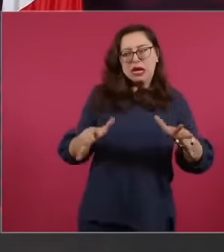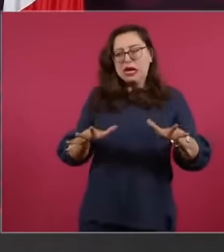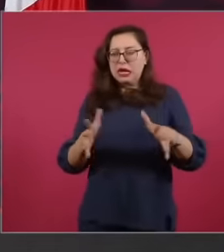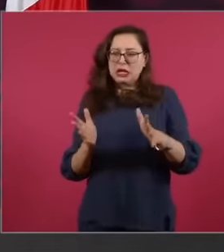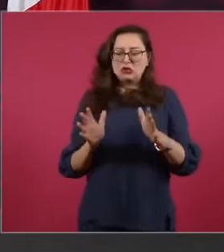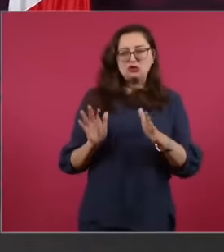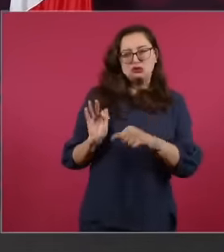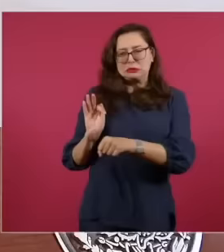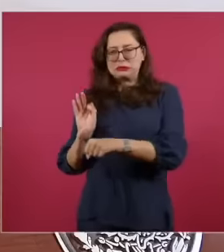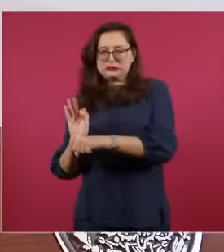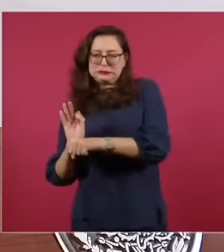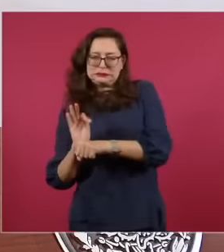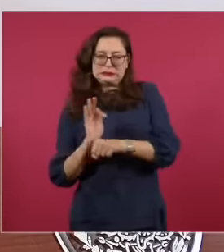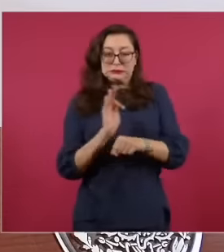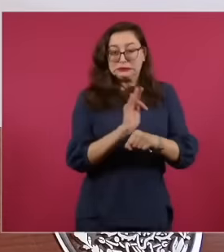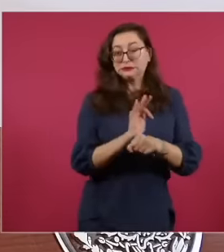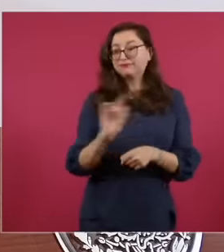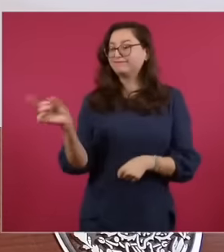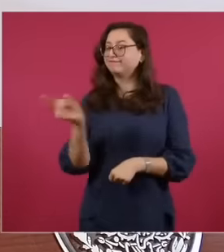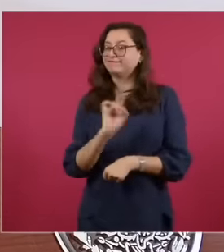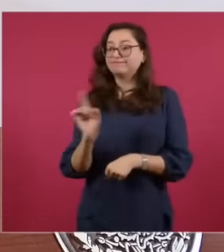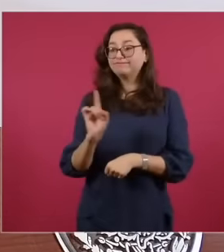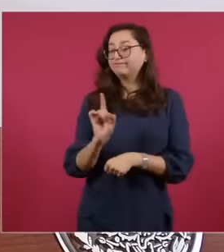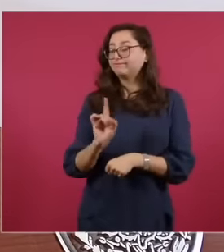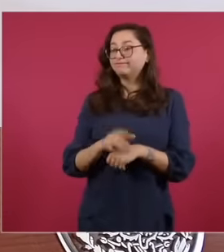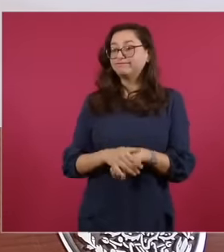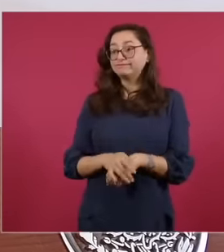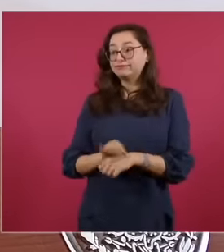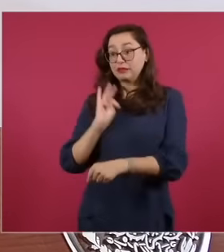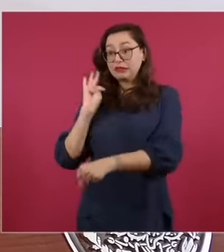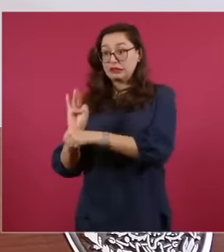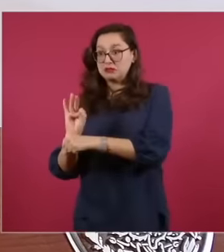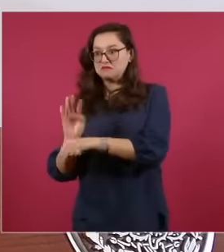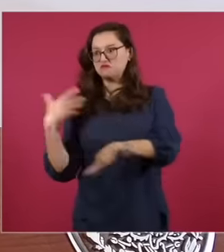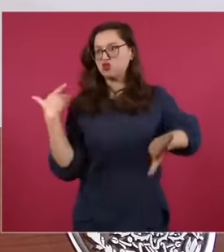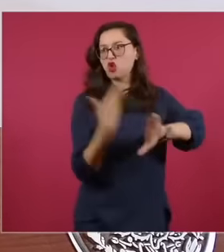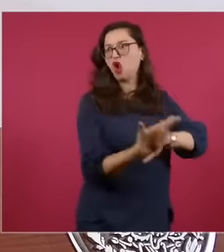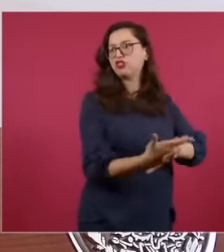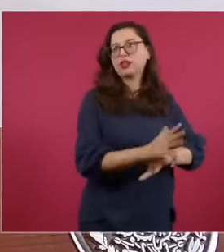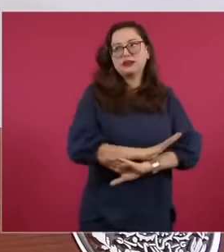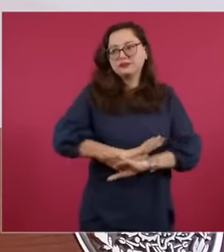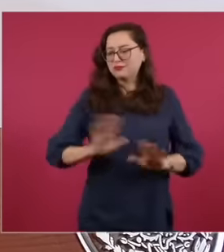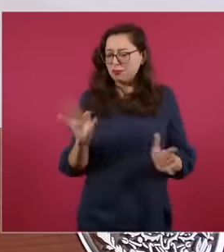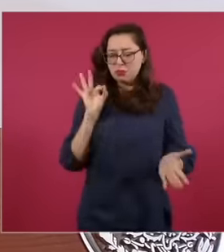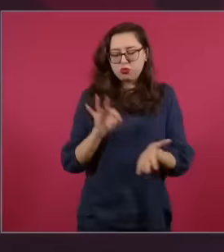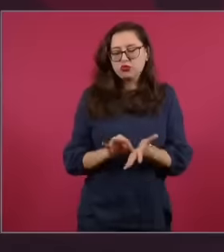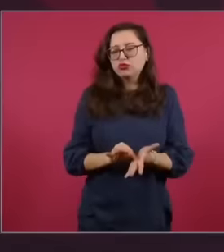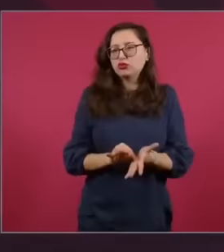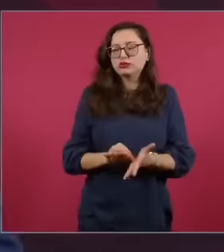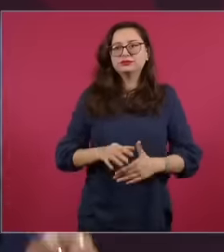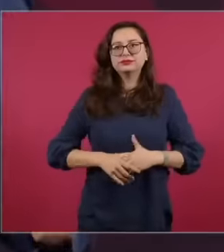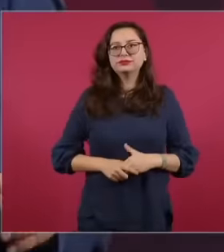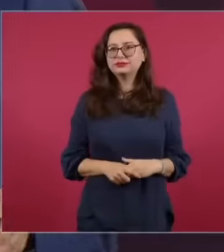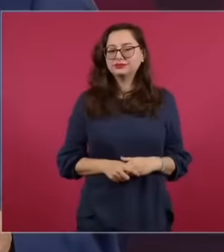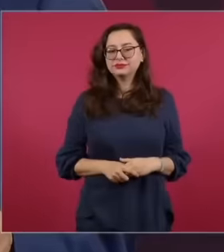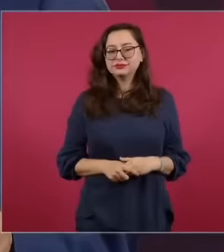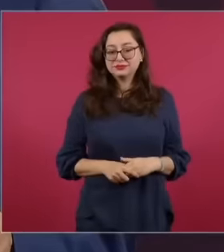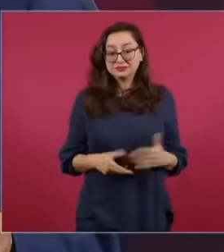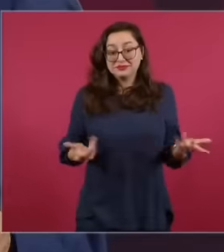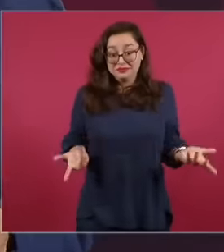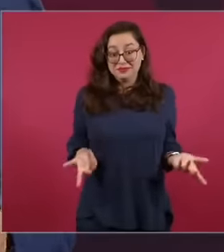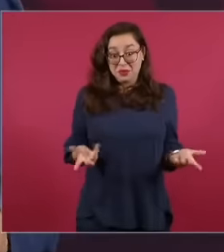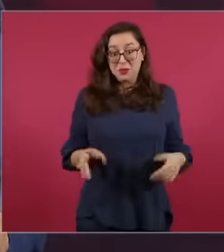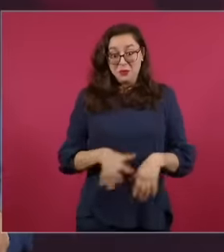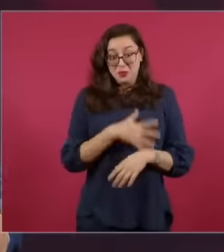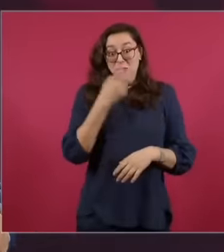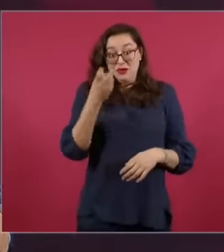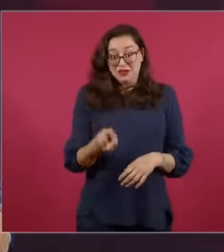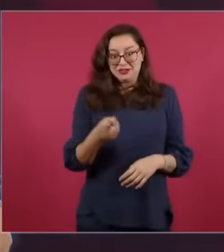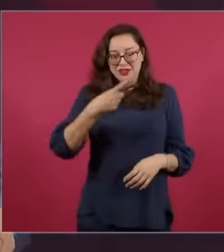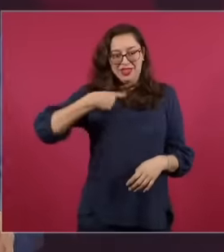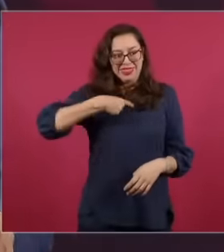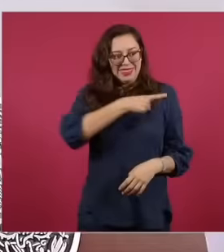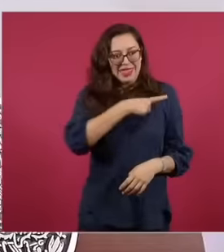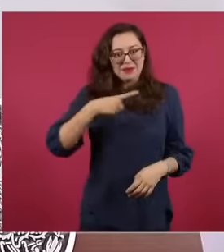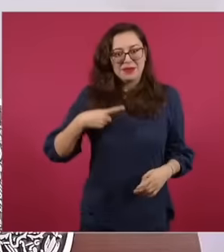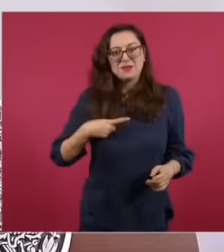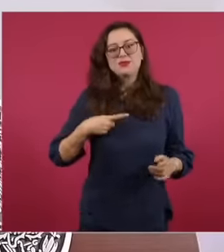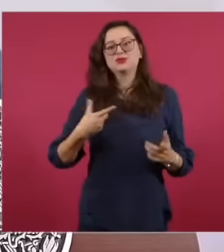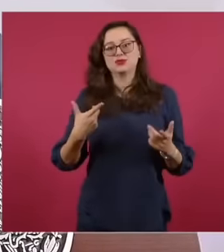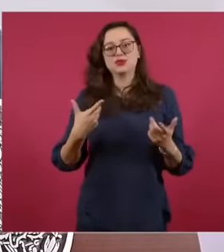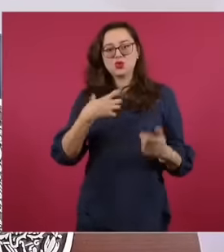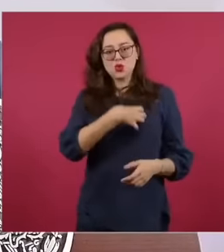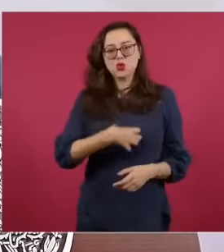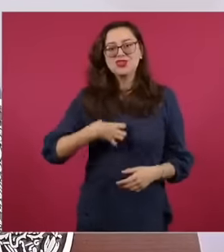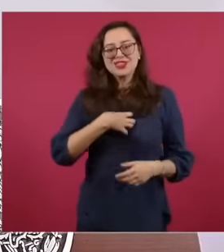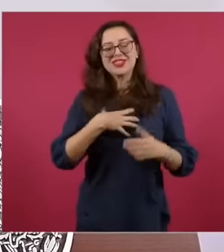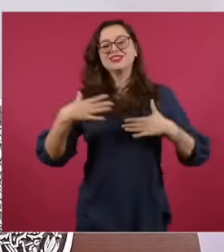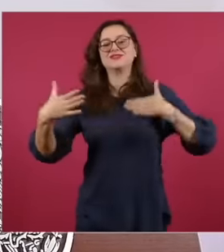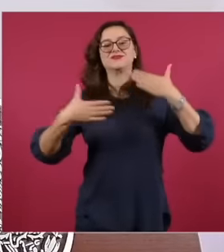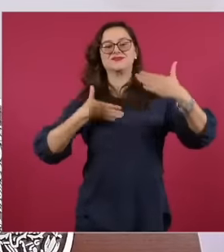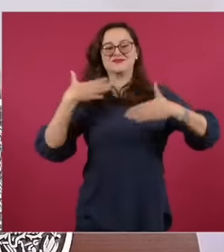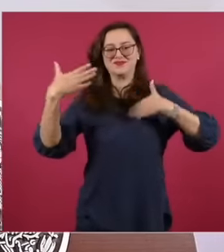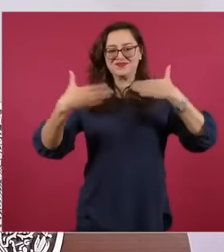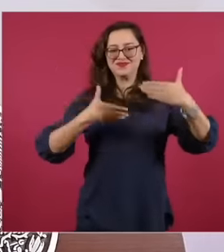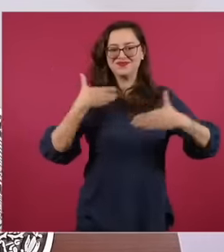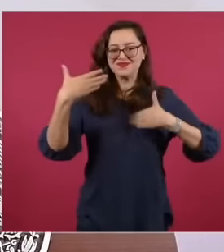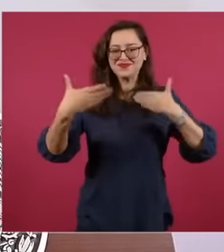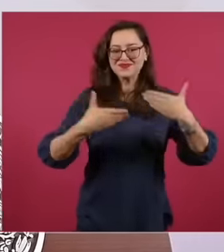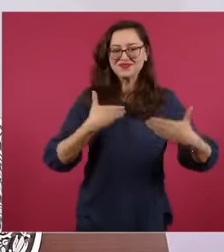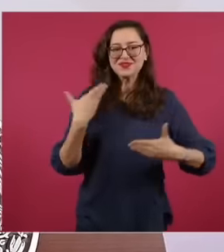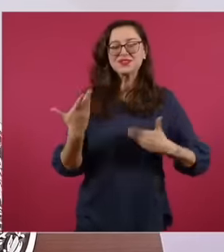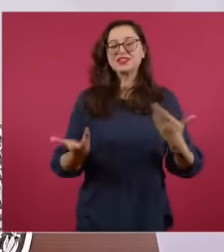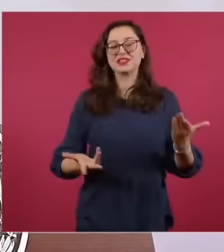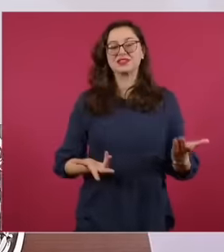definition, so that's why let's celebrate with pleasure, president, the one who we are